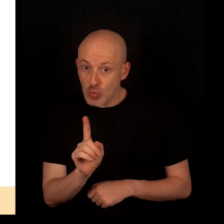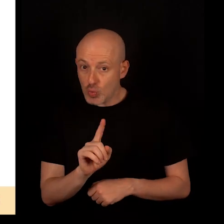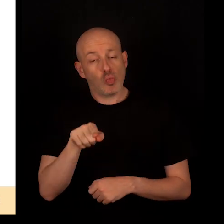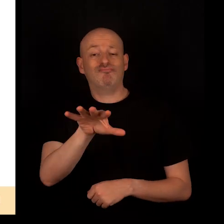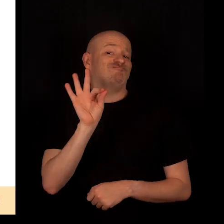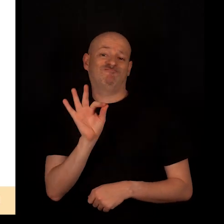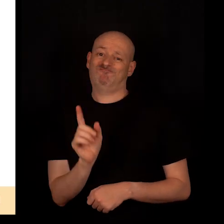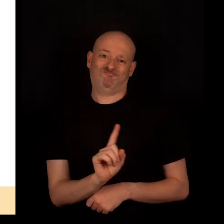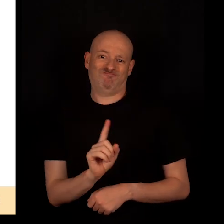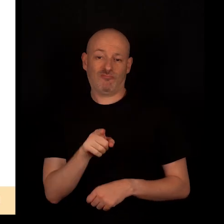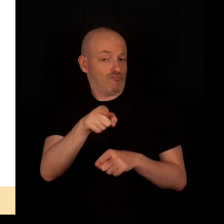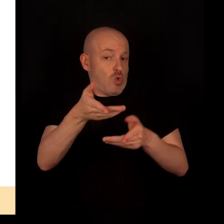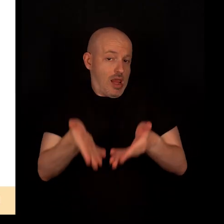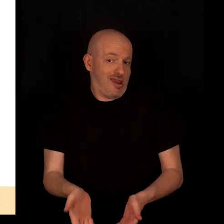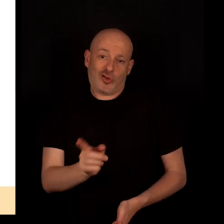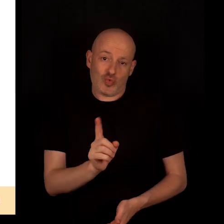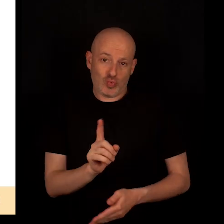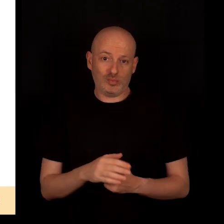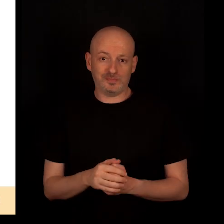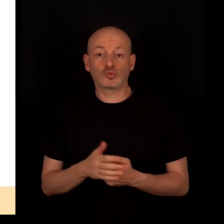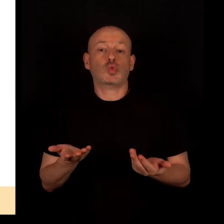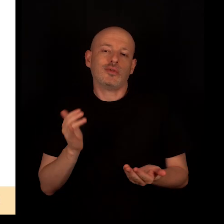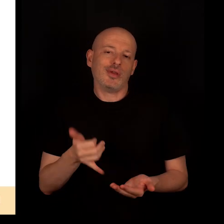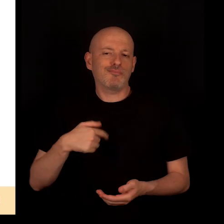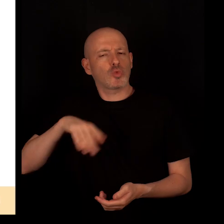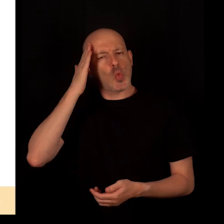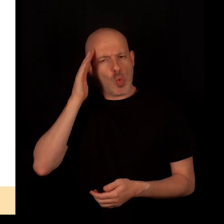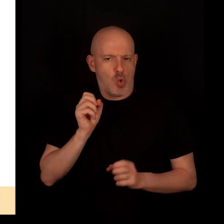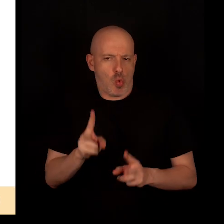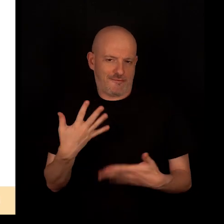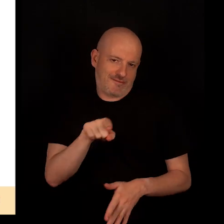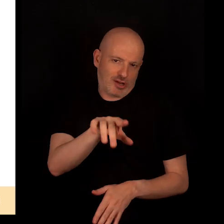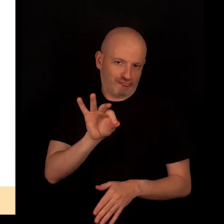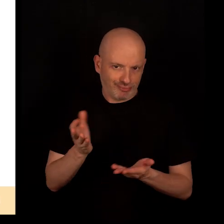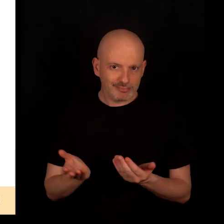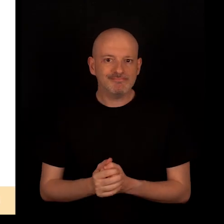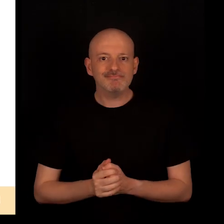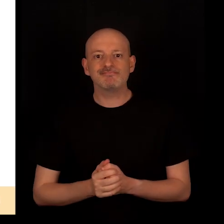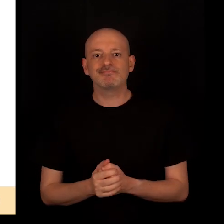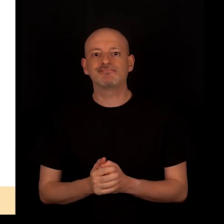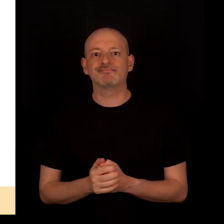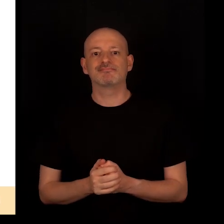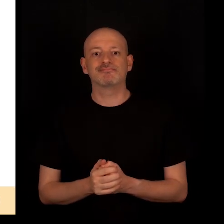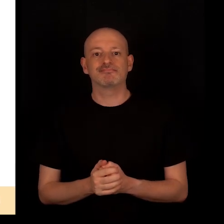If it wasn't the case, you wouldn't be eligible, so you wouldn't be here. So yeah, this we know it’s ok.